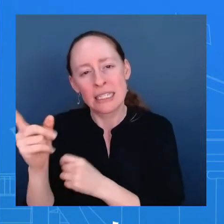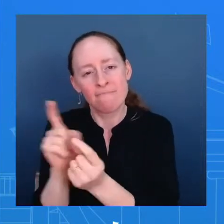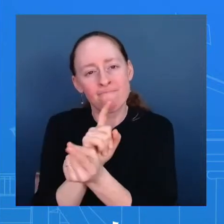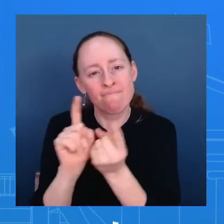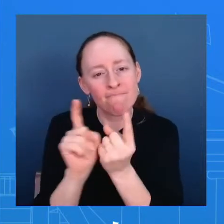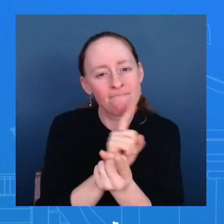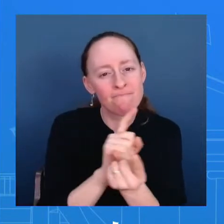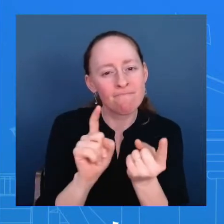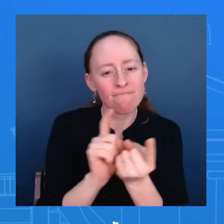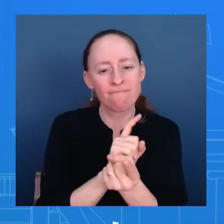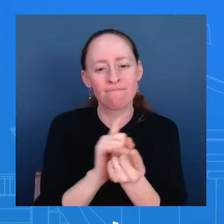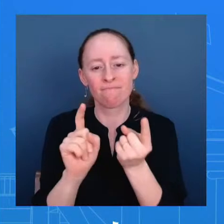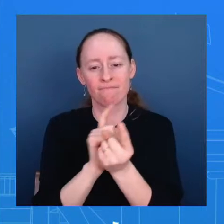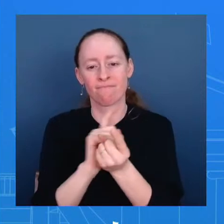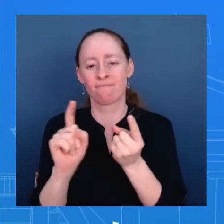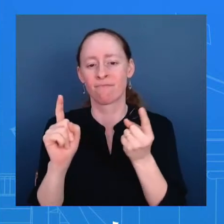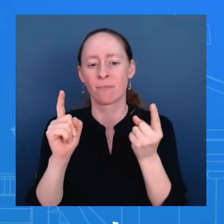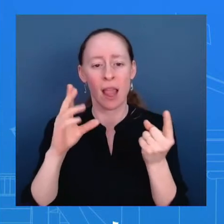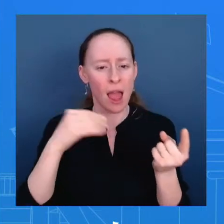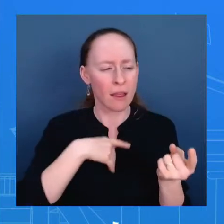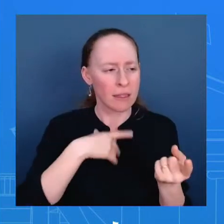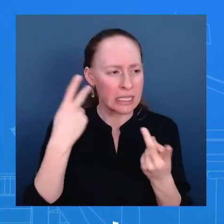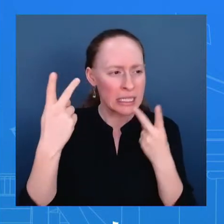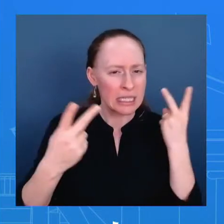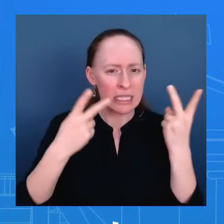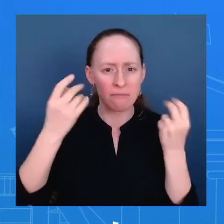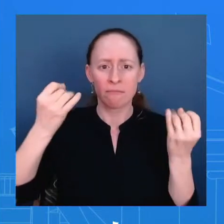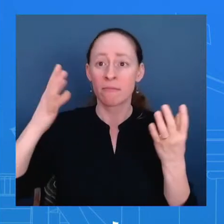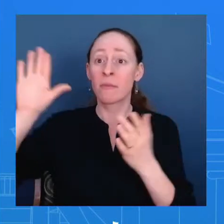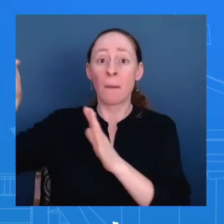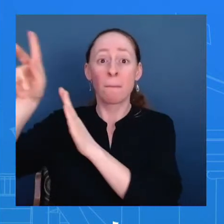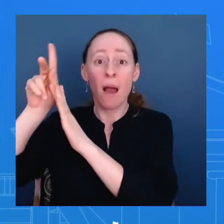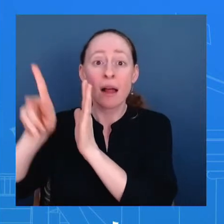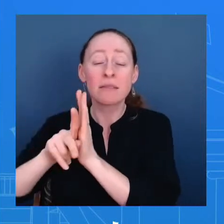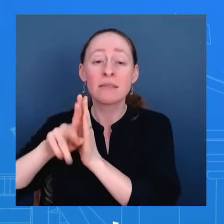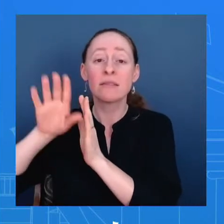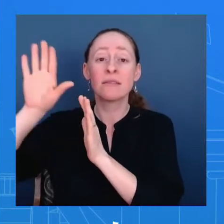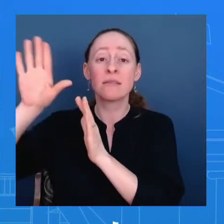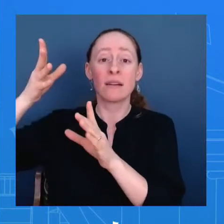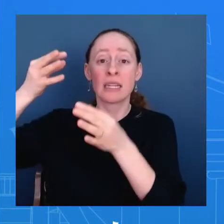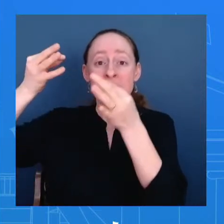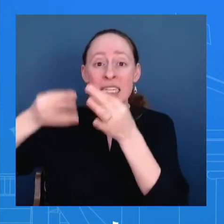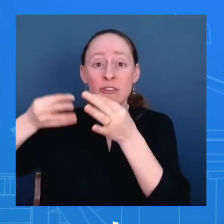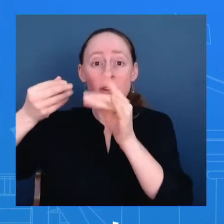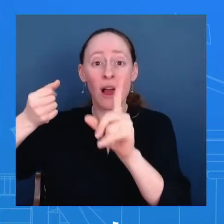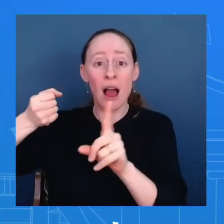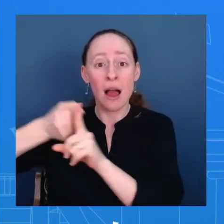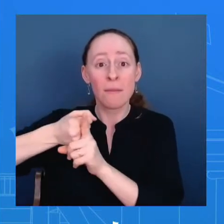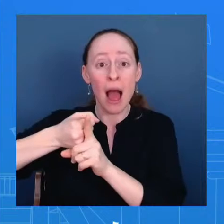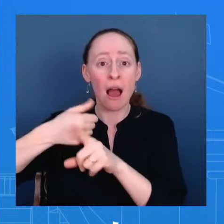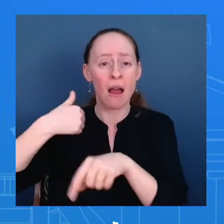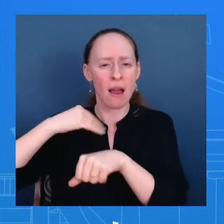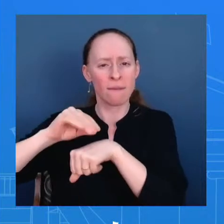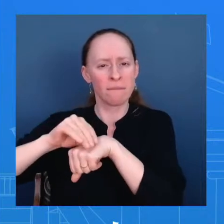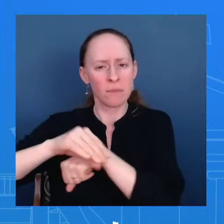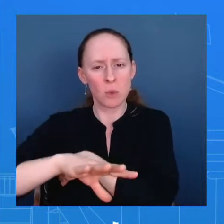on helping change their lives inform my opinion as to where just everyday Americans stand.